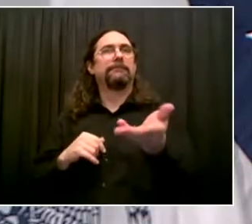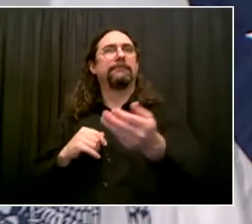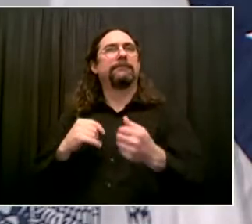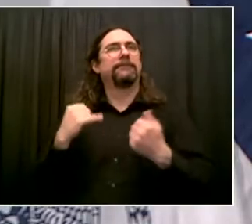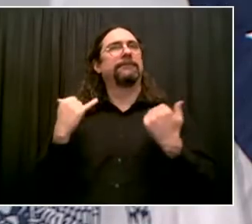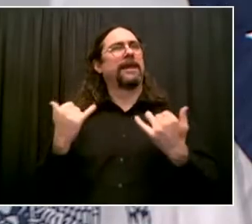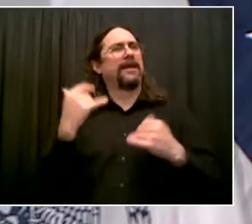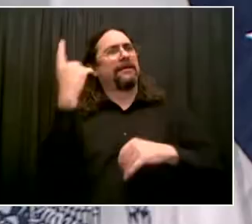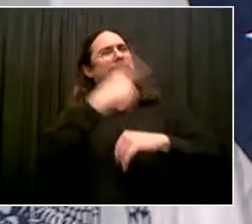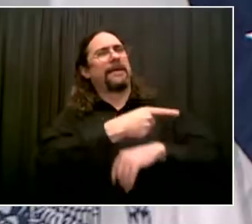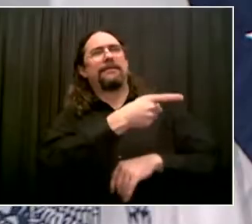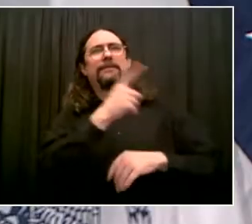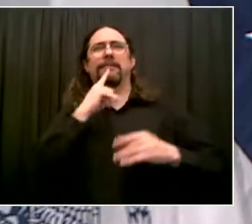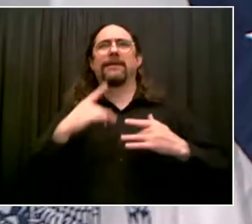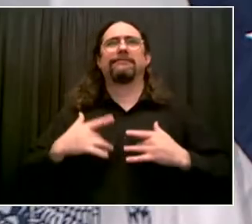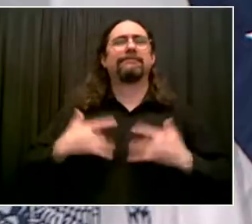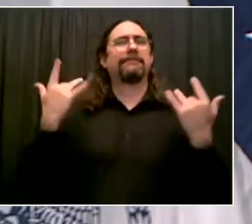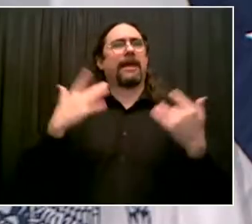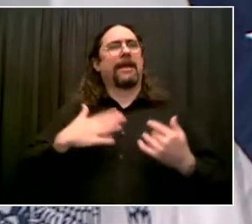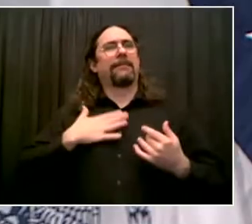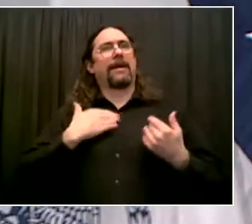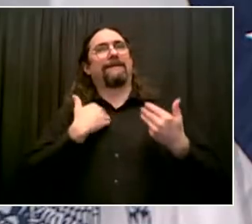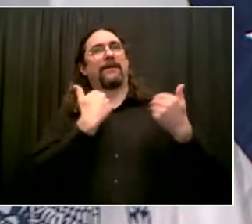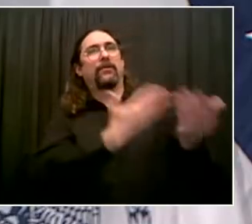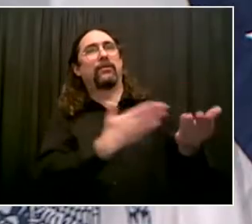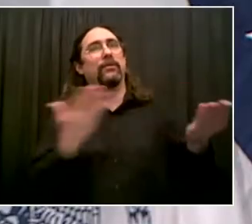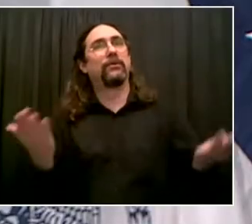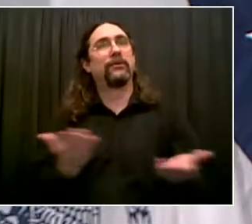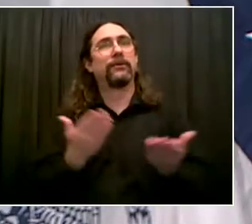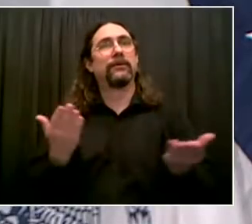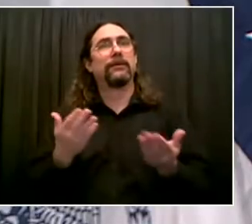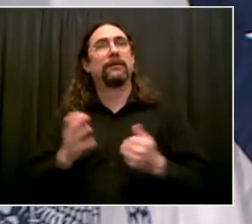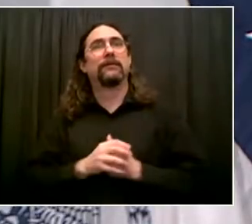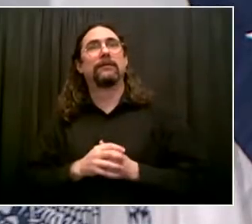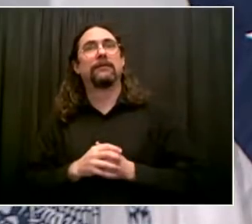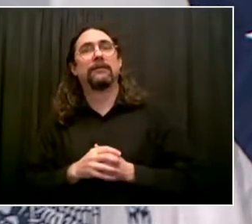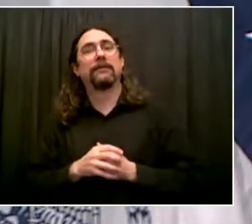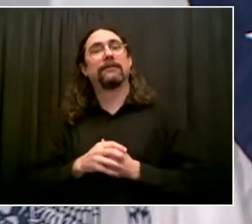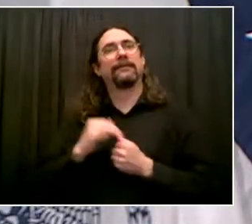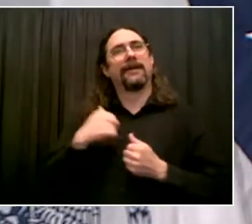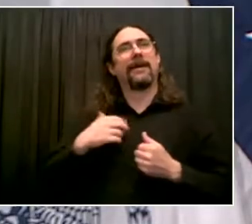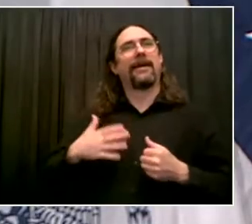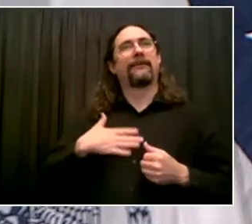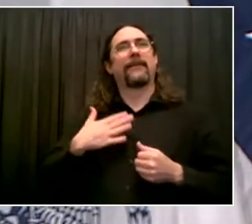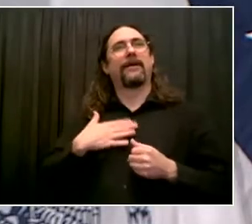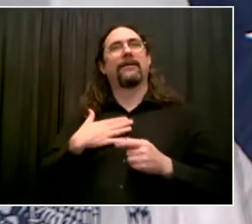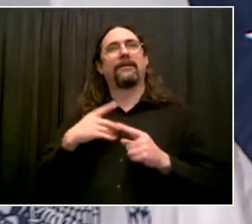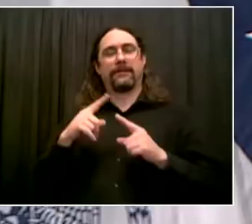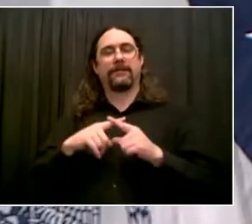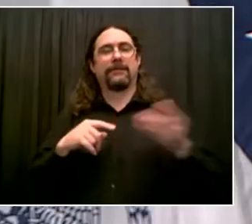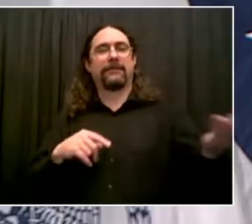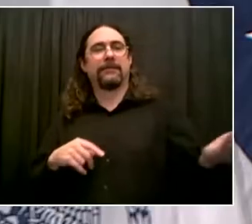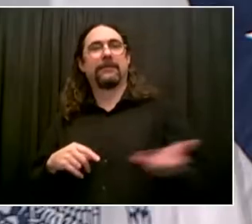ELECTED OFFICIAL AND SHE IS